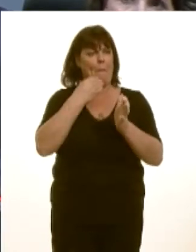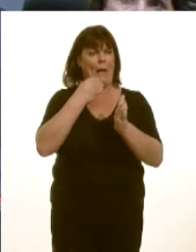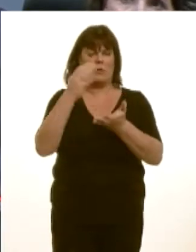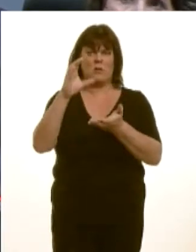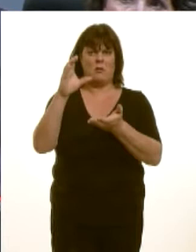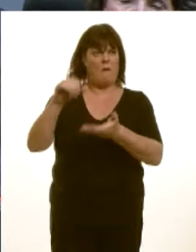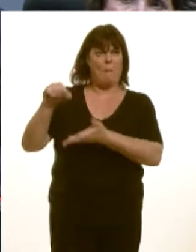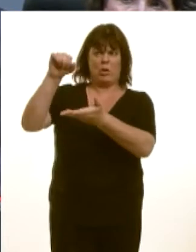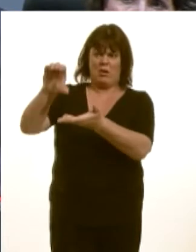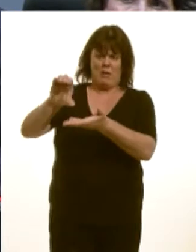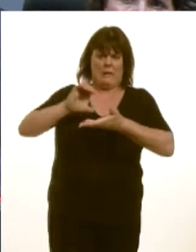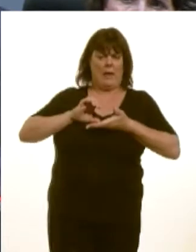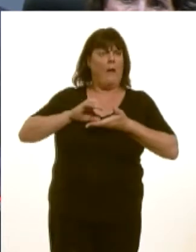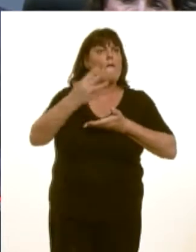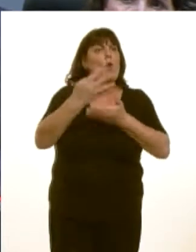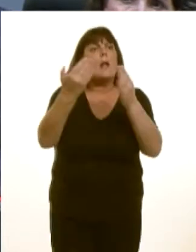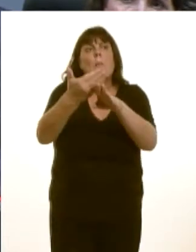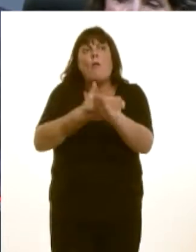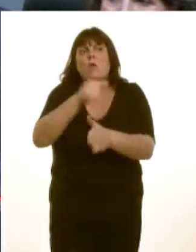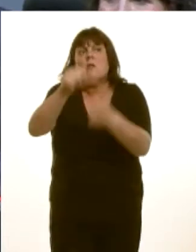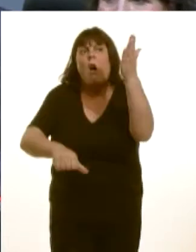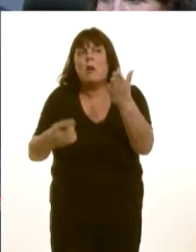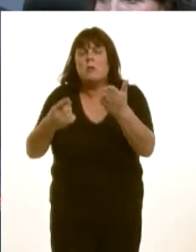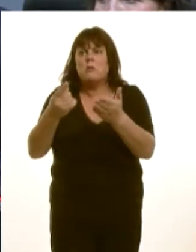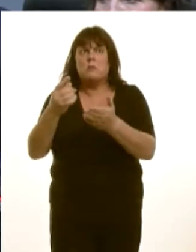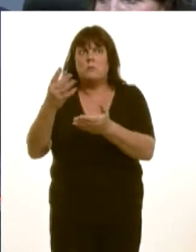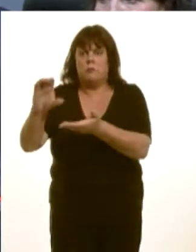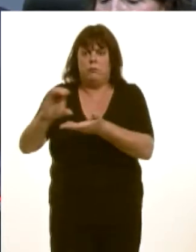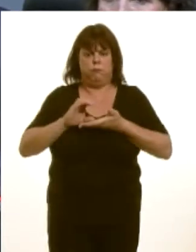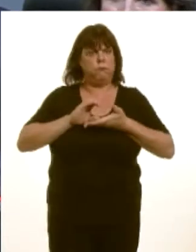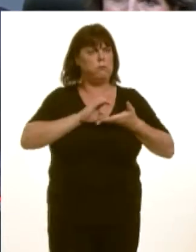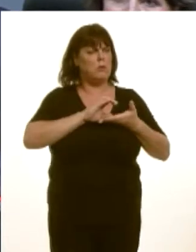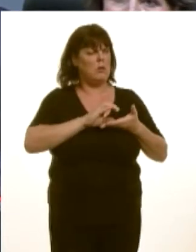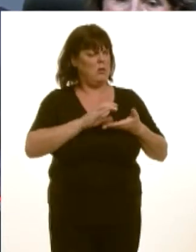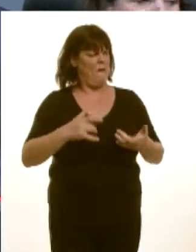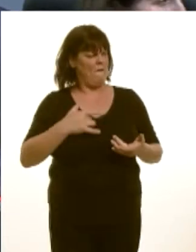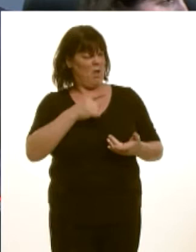with four days’ notice to the providers. What does that say about the priorities for your Government?